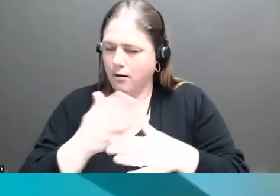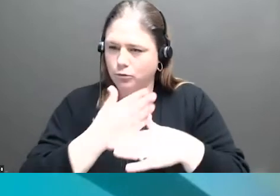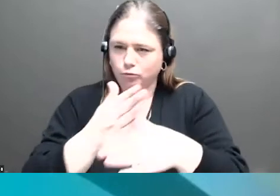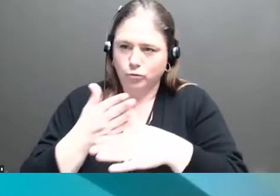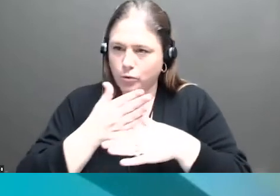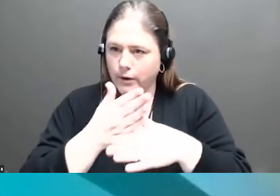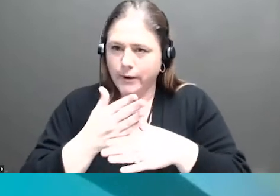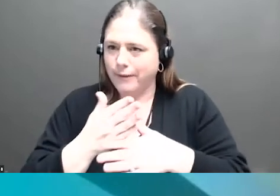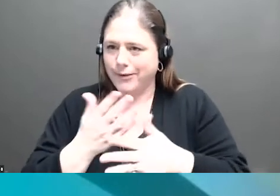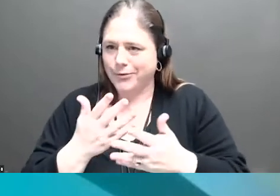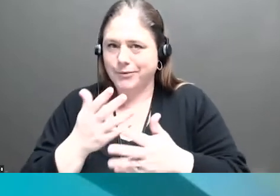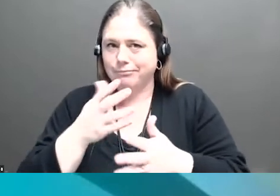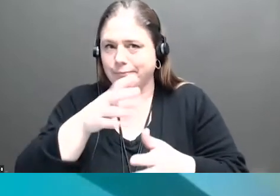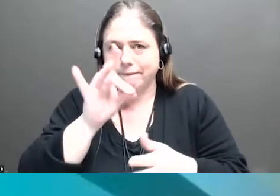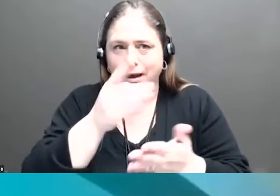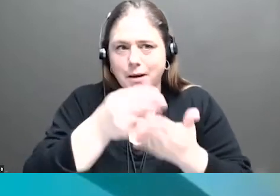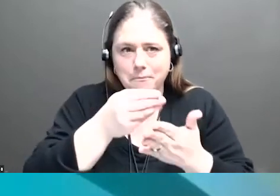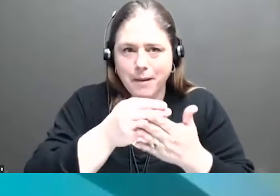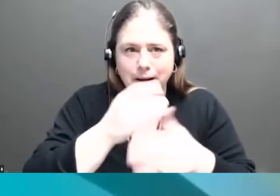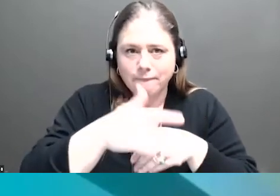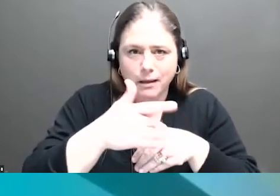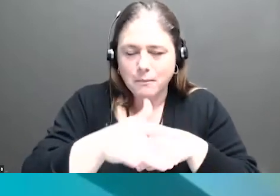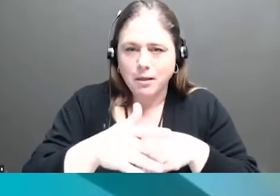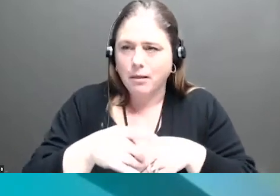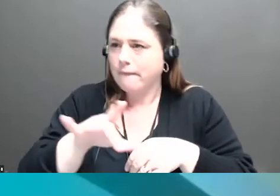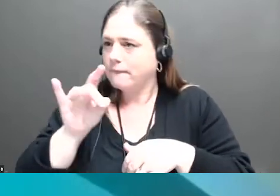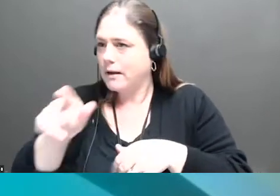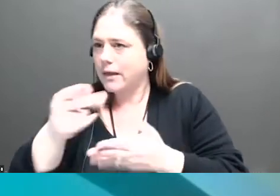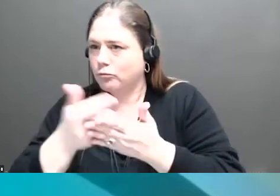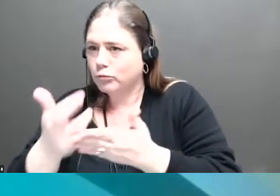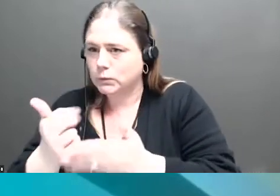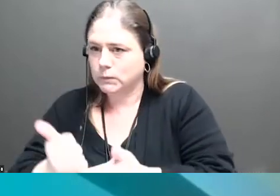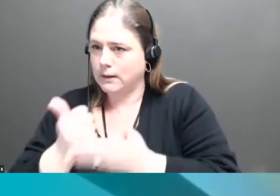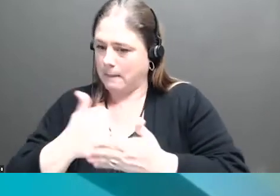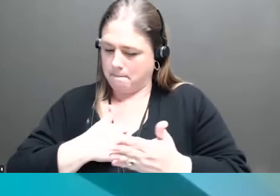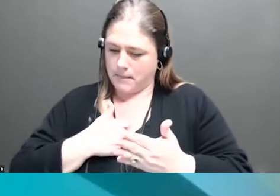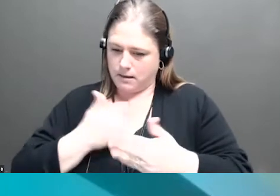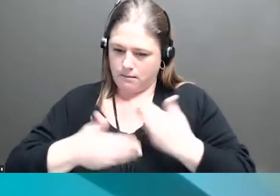to help them along the employment journey. So it was really interesting to hear that